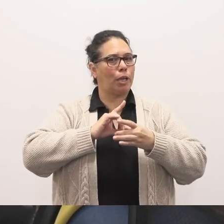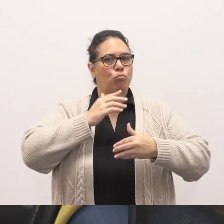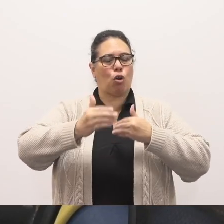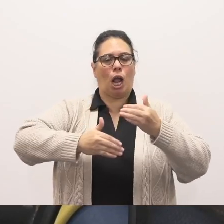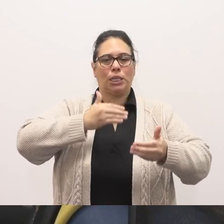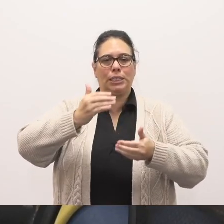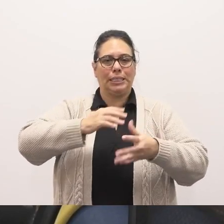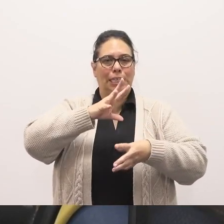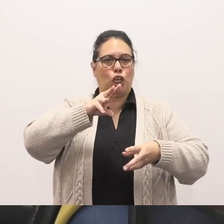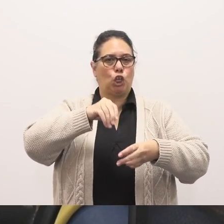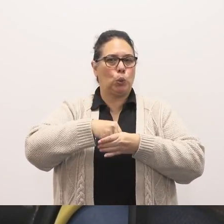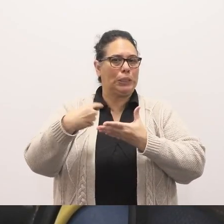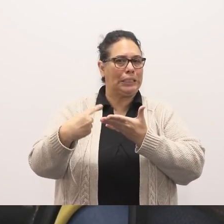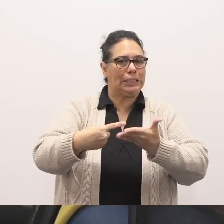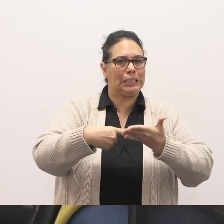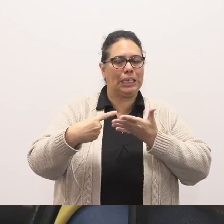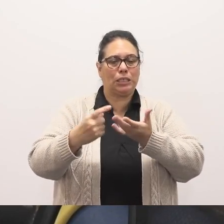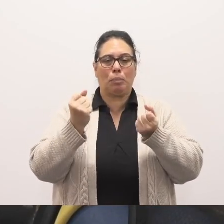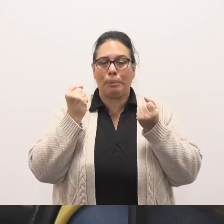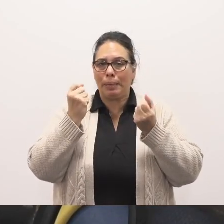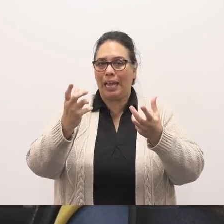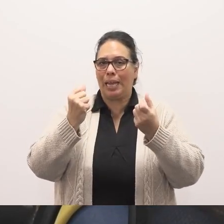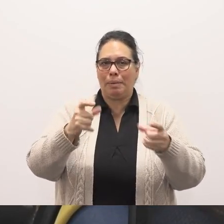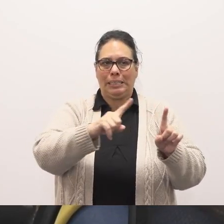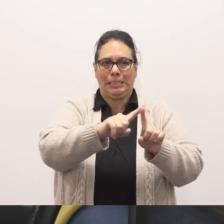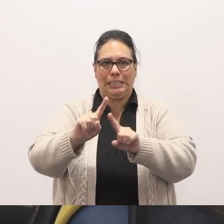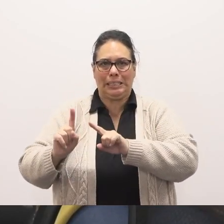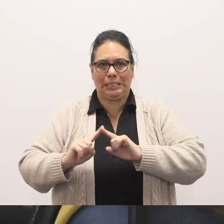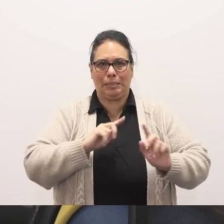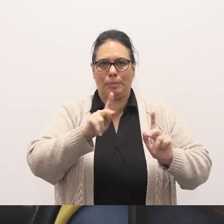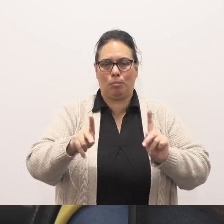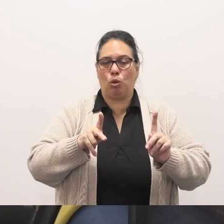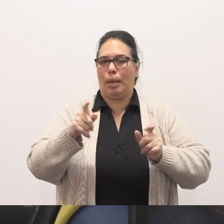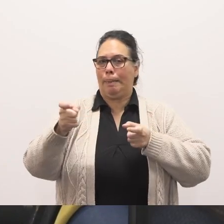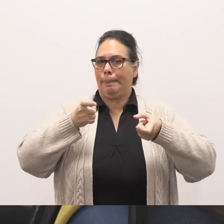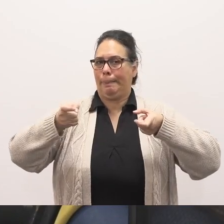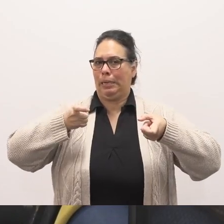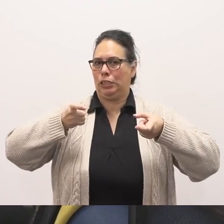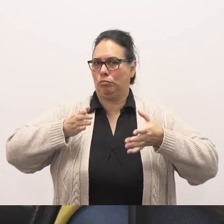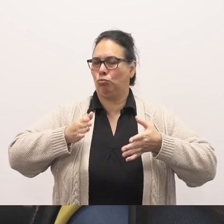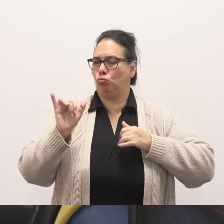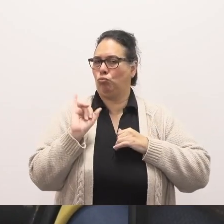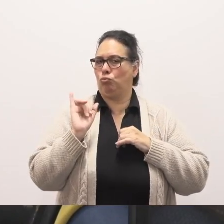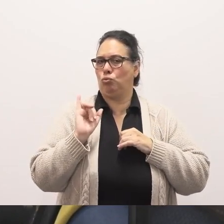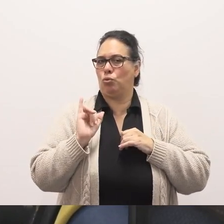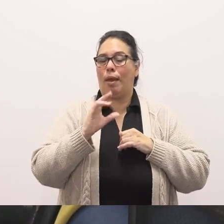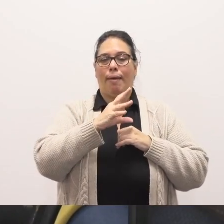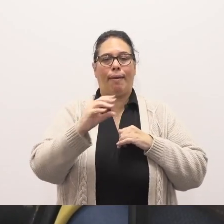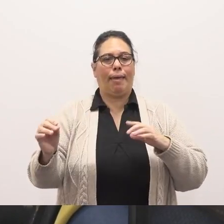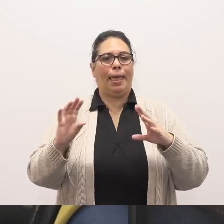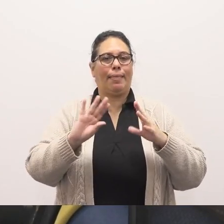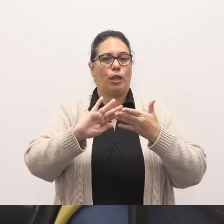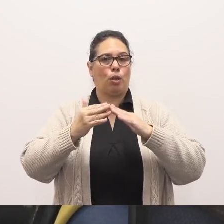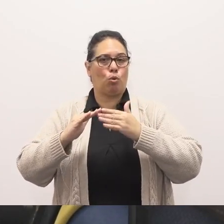It includes discussion with many different individuals and management as well as the committee that we met with,